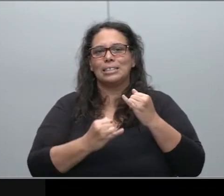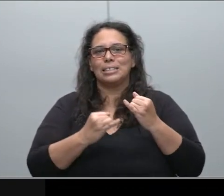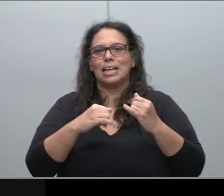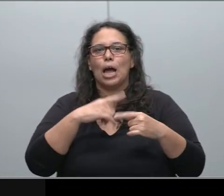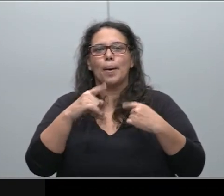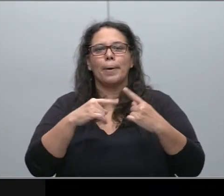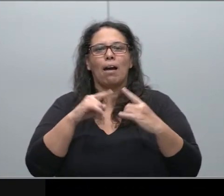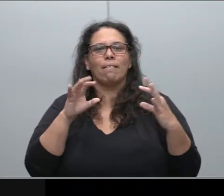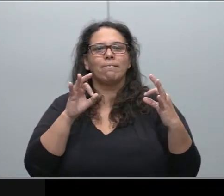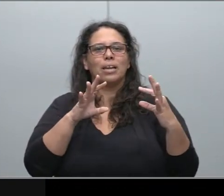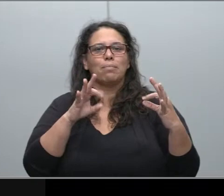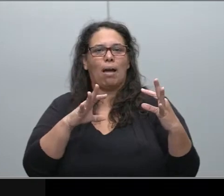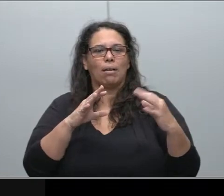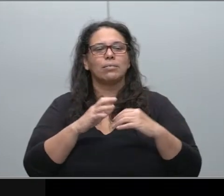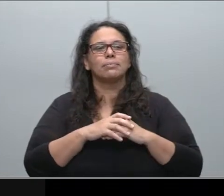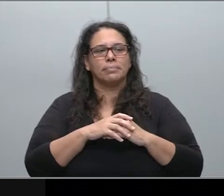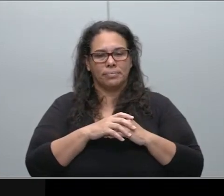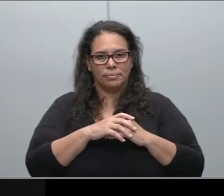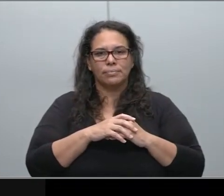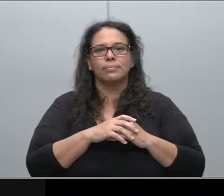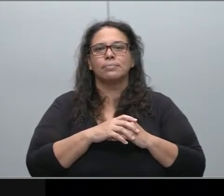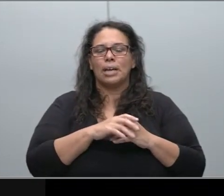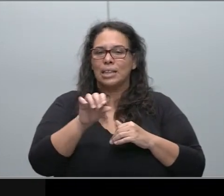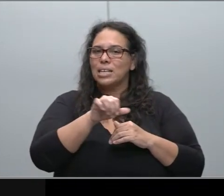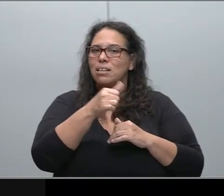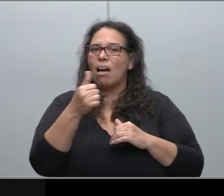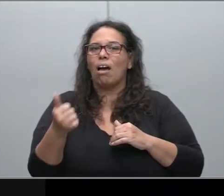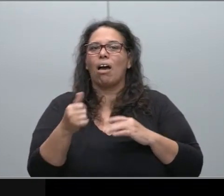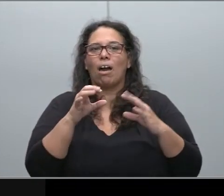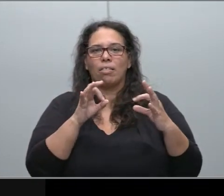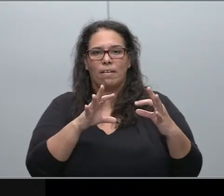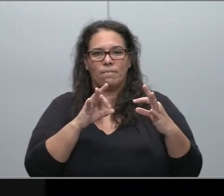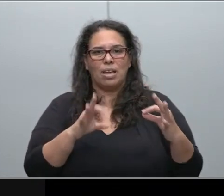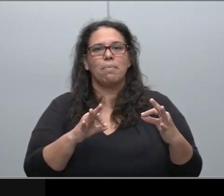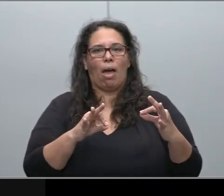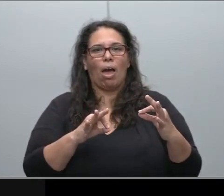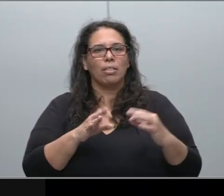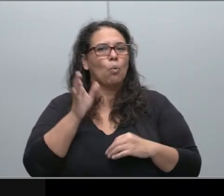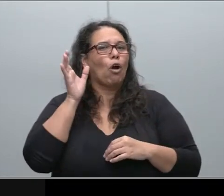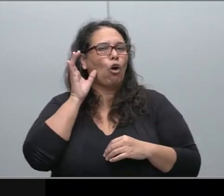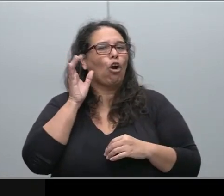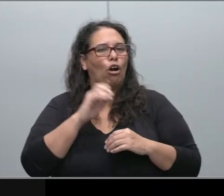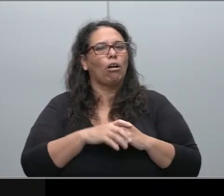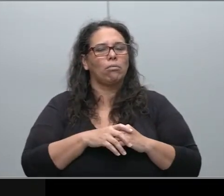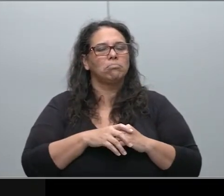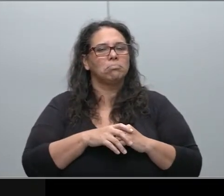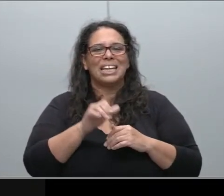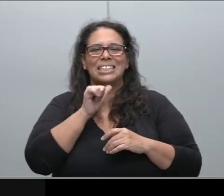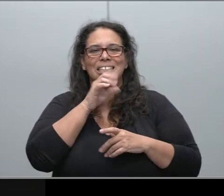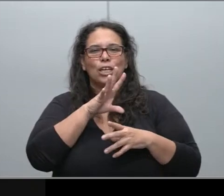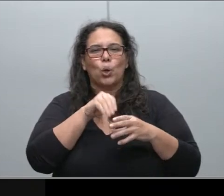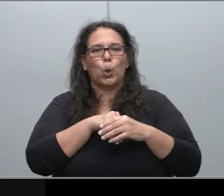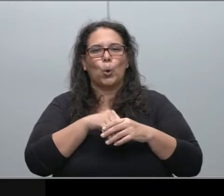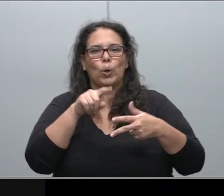You can think of it in the moment now. You can think of it, maybe potentially, as we go back, and just know that in the future,